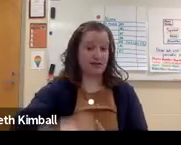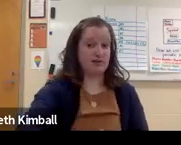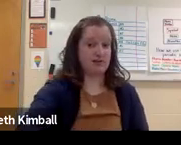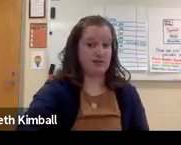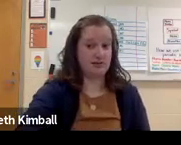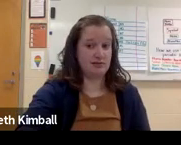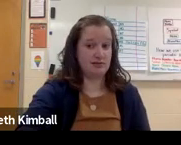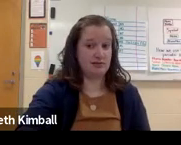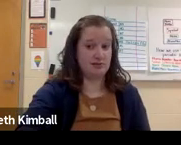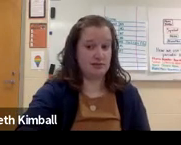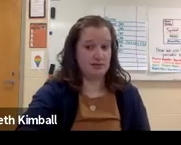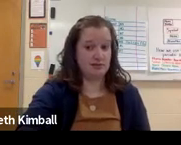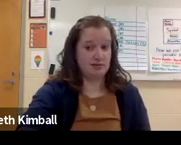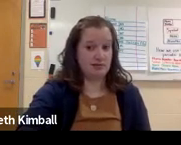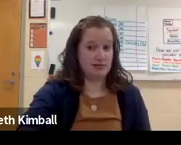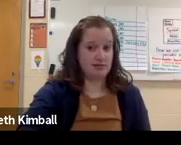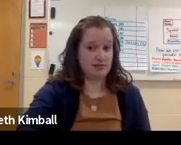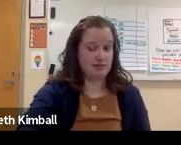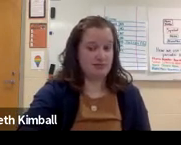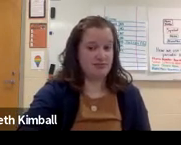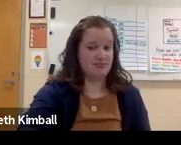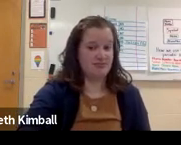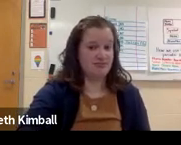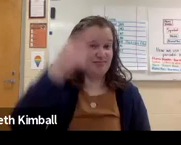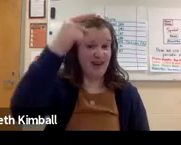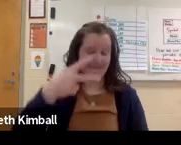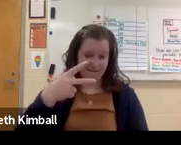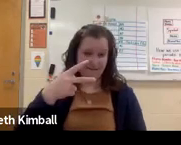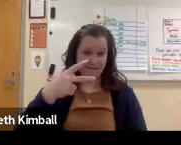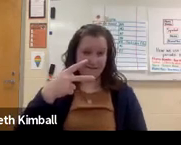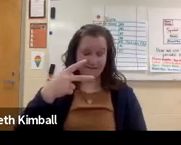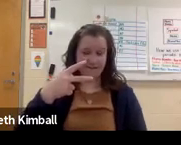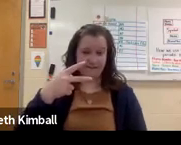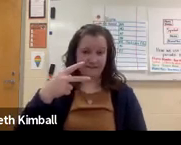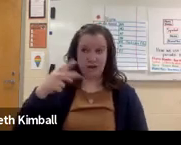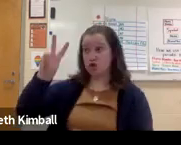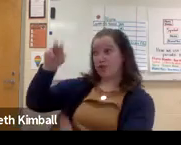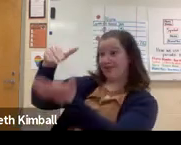2,347.